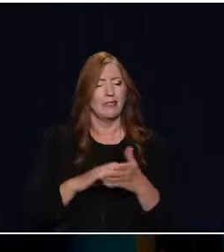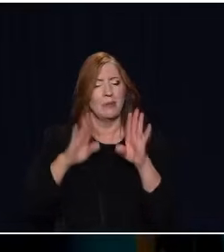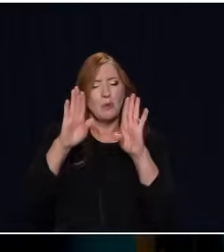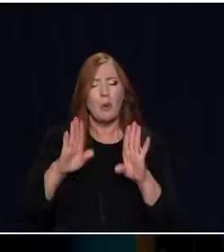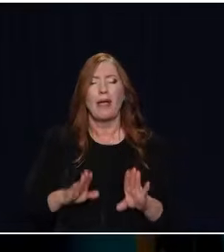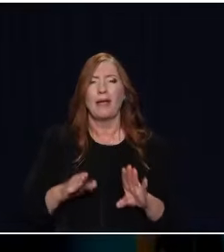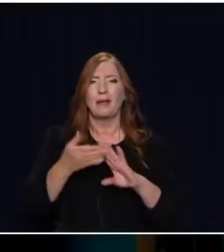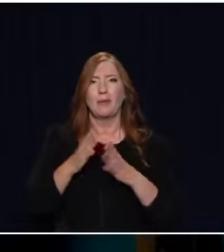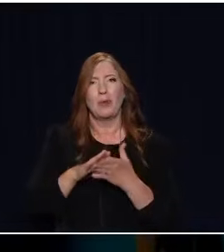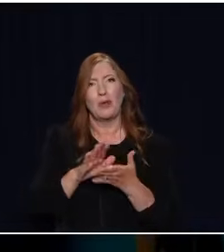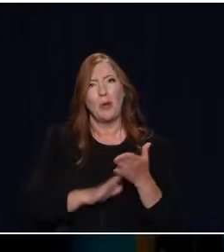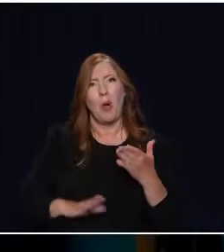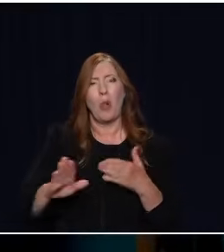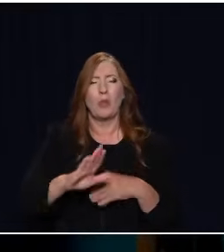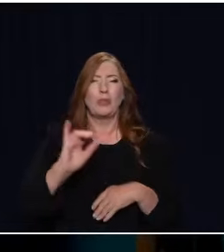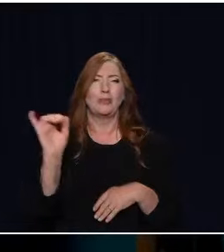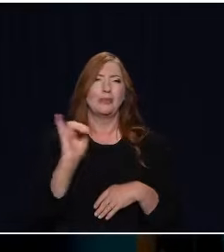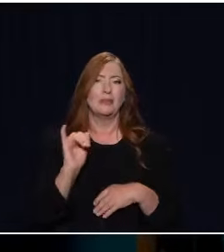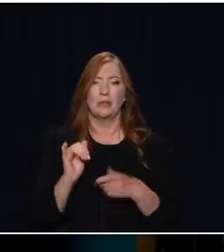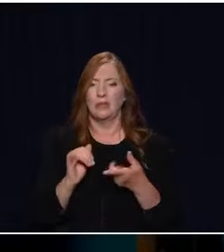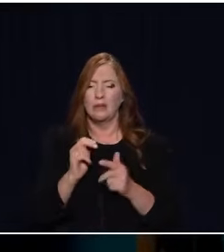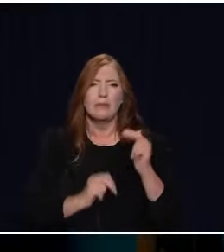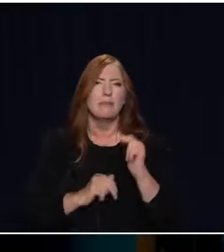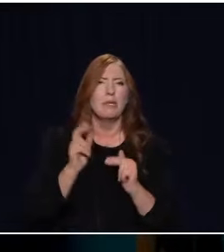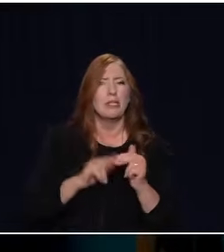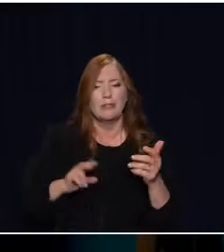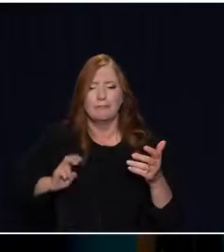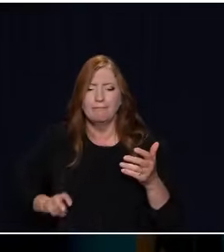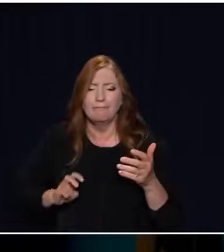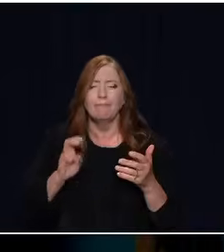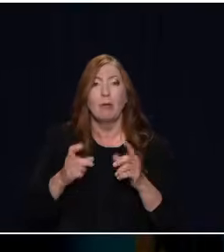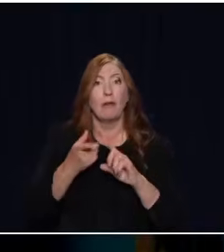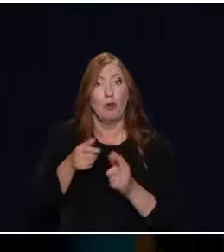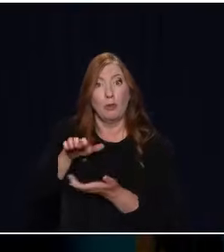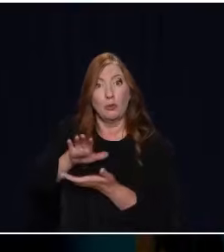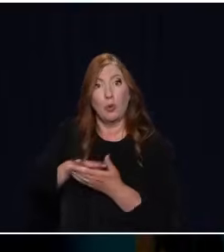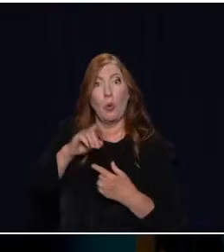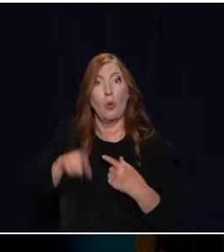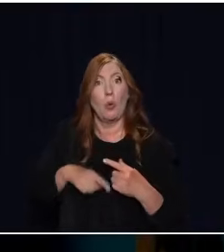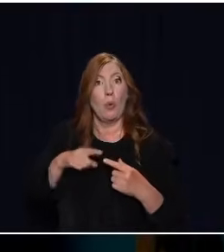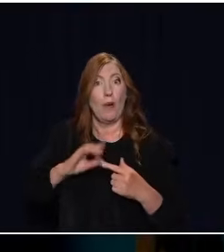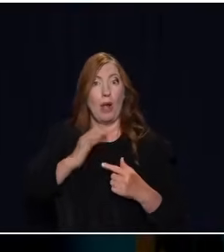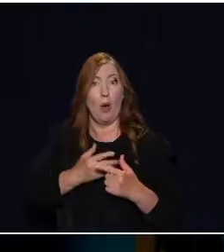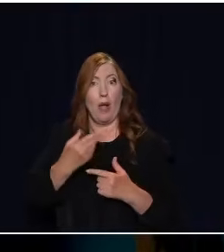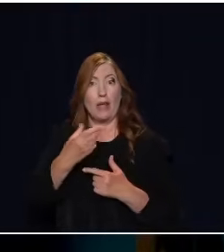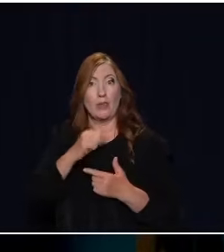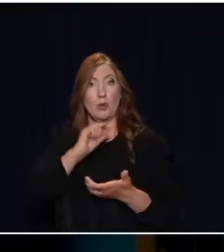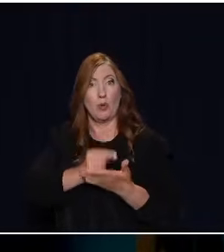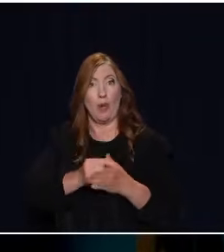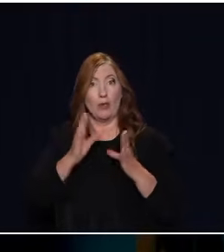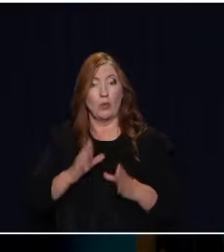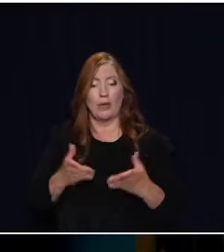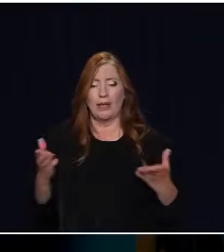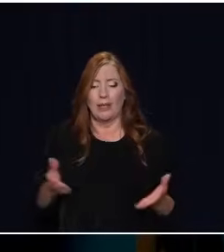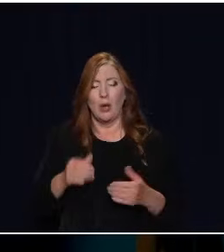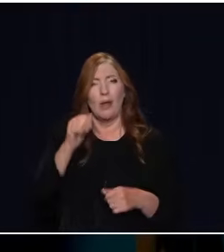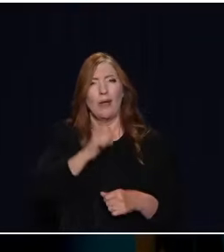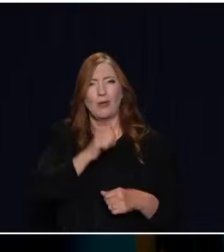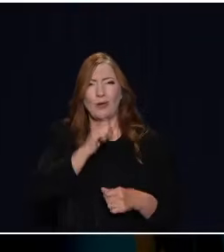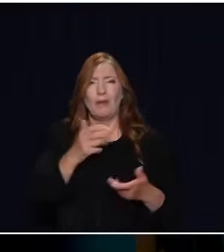IN ARIZONA. SOME OF THE BEST TEACHING COLLEGES IN AMERICA. WE HAVE SOME GREAT COMMUNITY COLLEGES. IN BUILDING THAT PIPELINE FROM